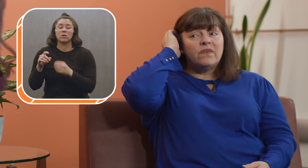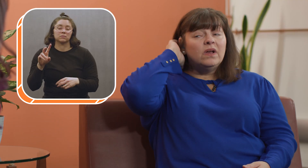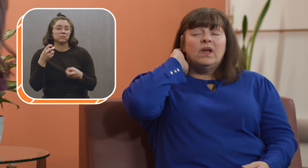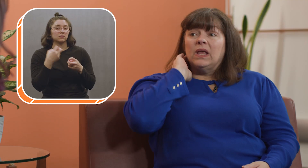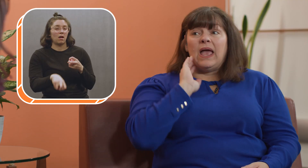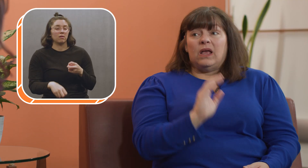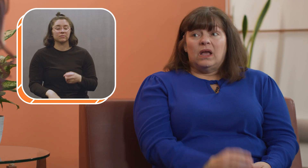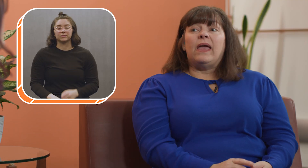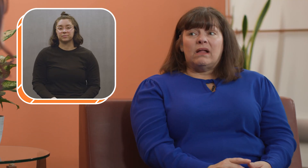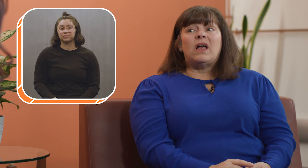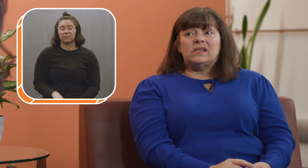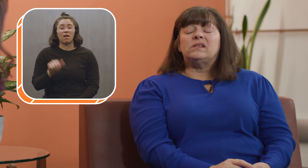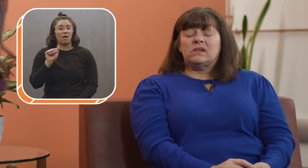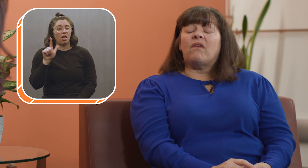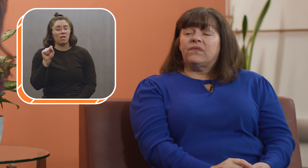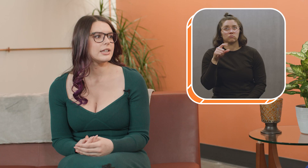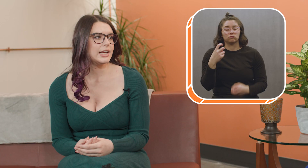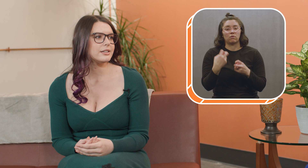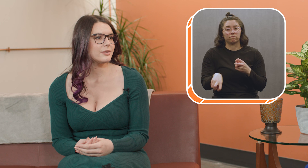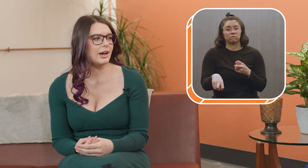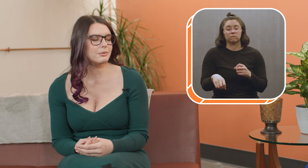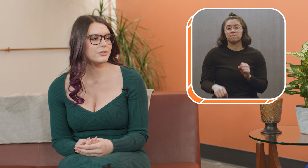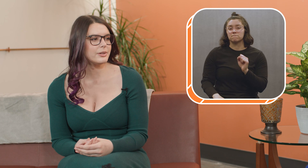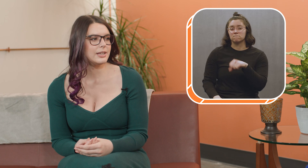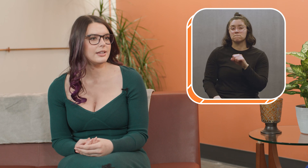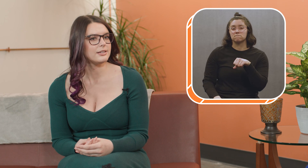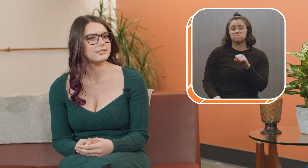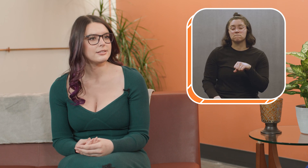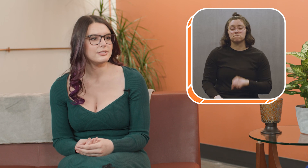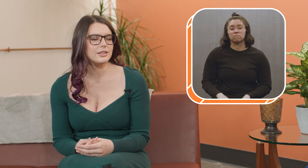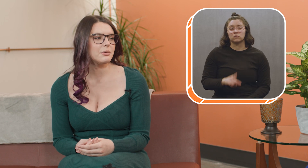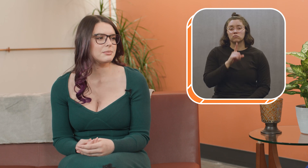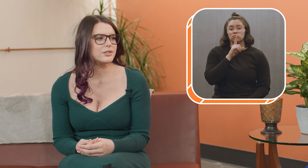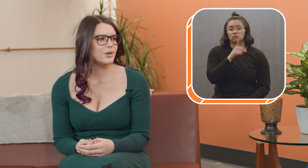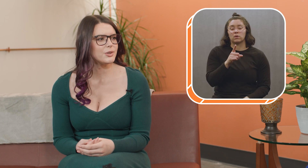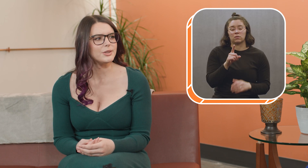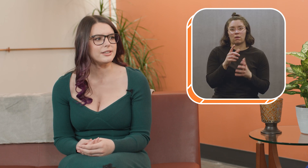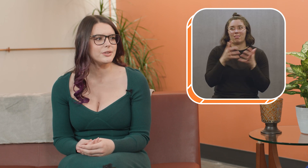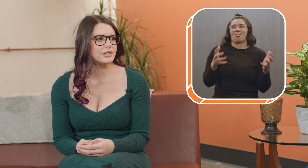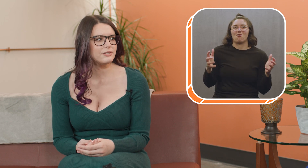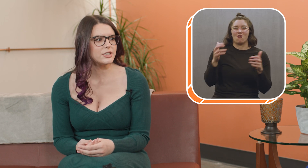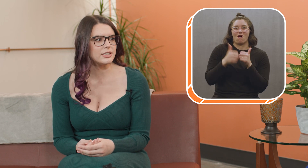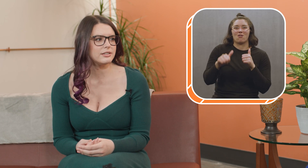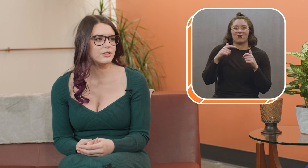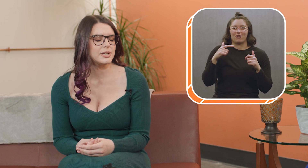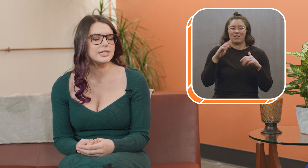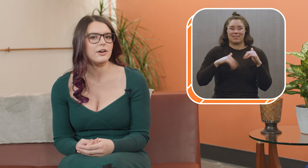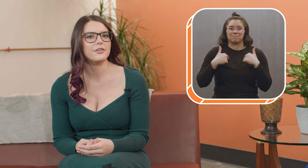That was... - ALS is tough. Yeah, so that was really, that was much harder than losing vision for myself.